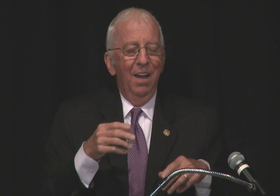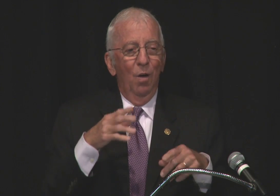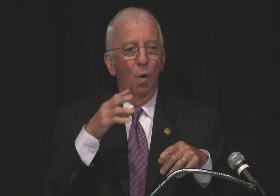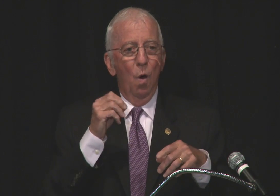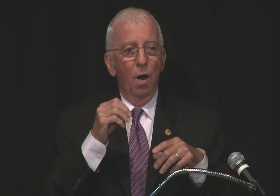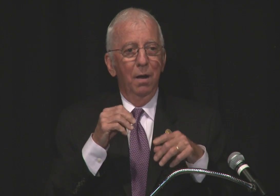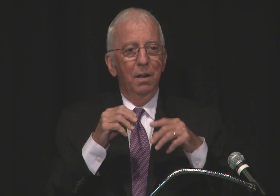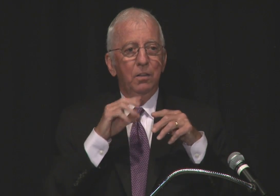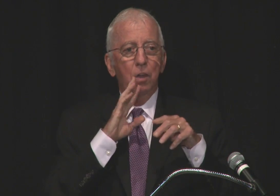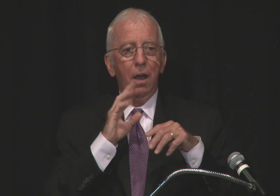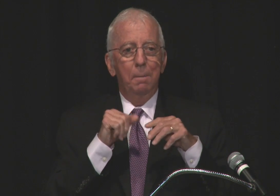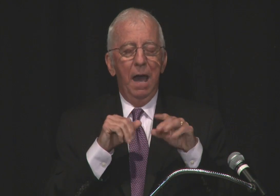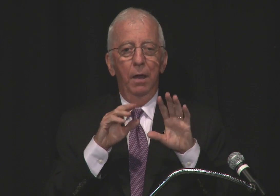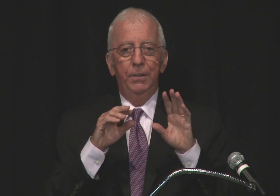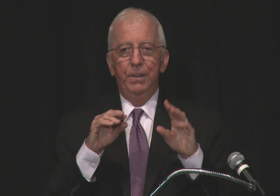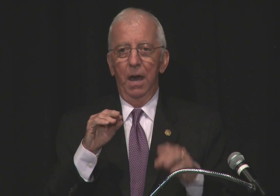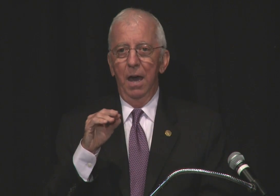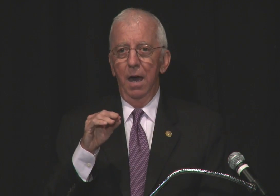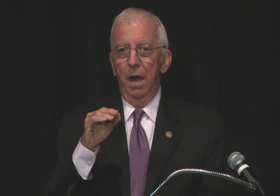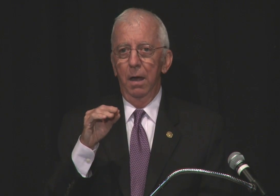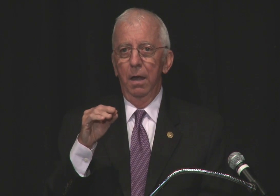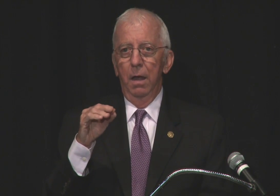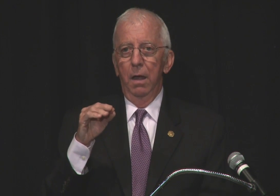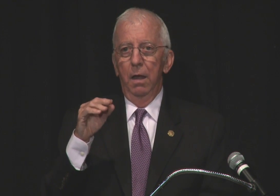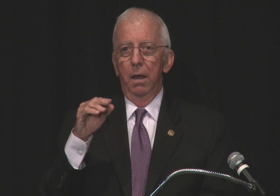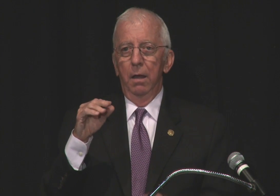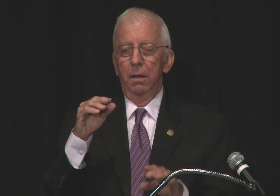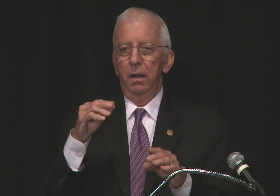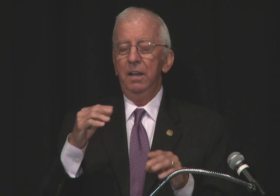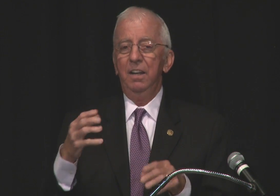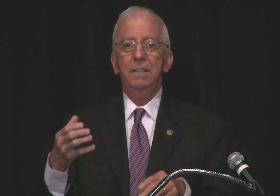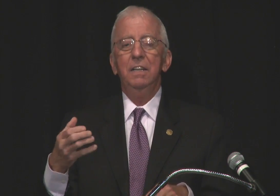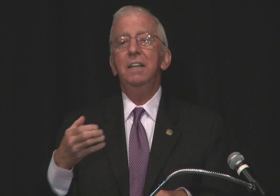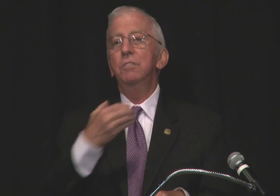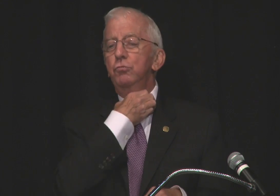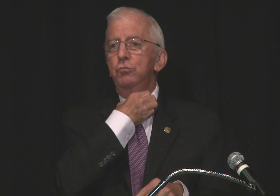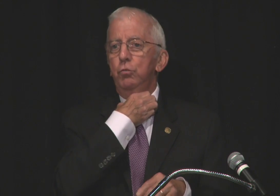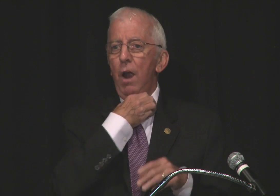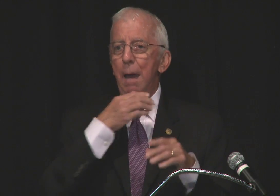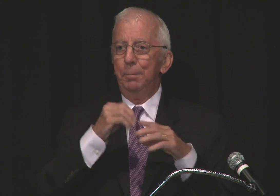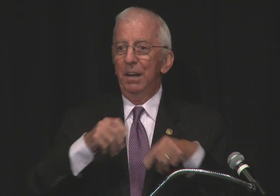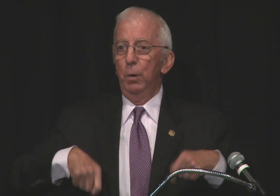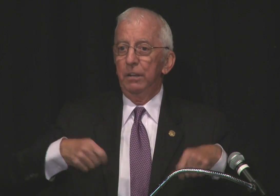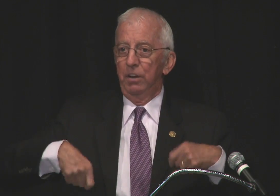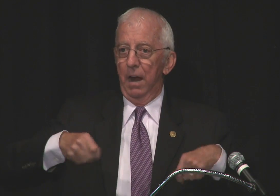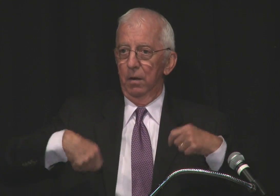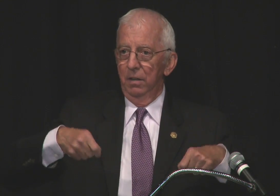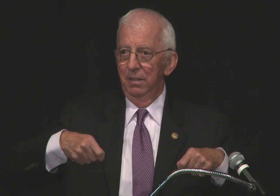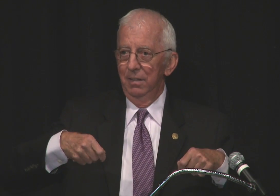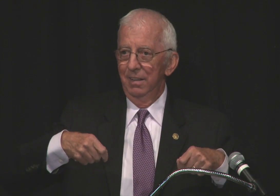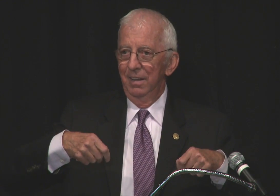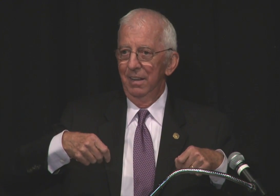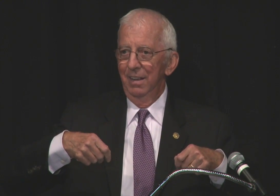Or talk about trapped in a wheel chair.